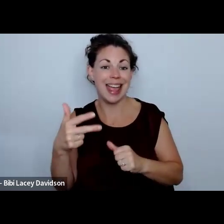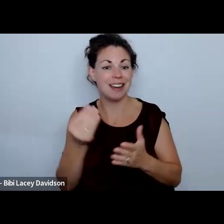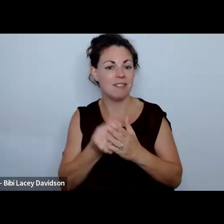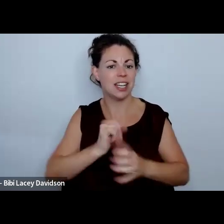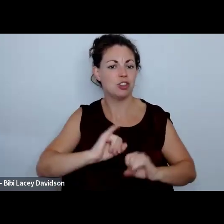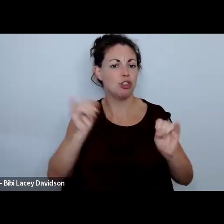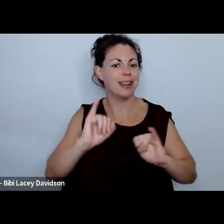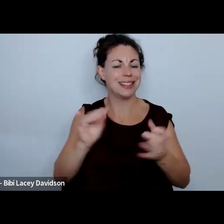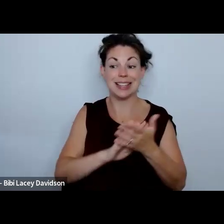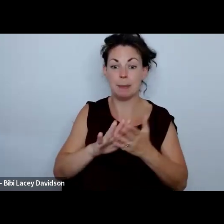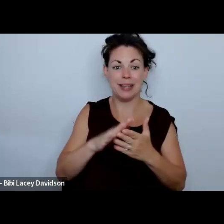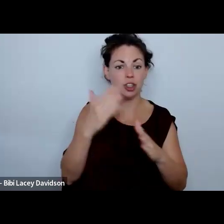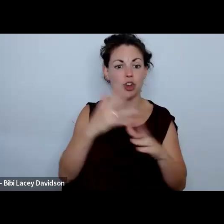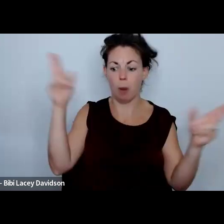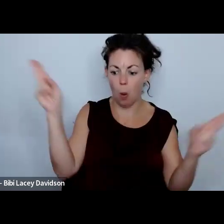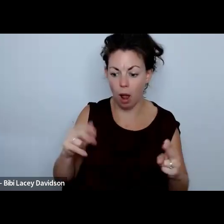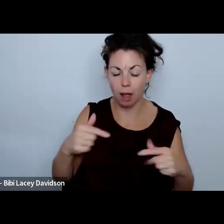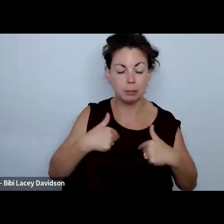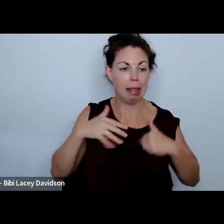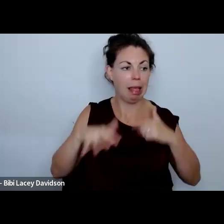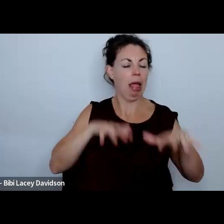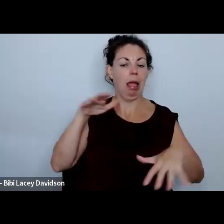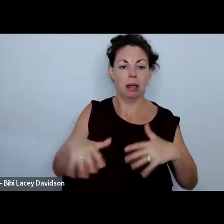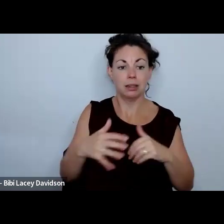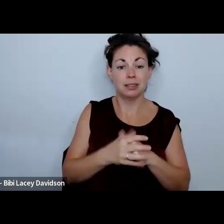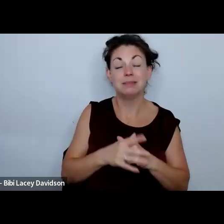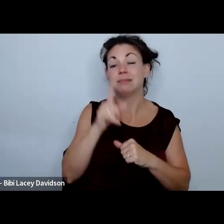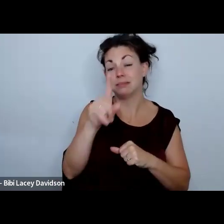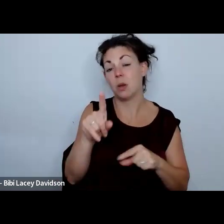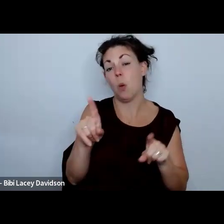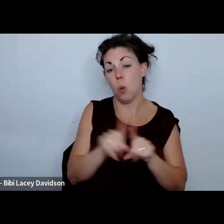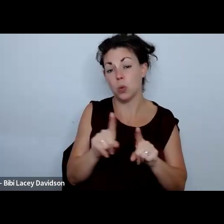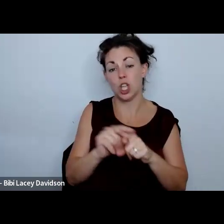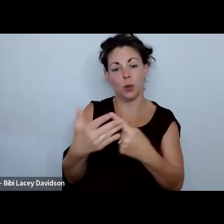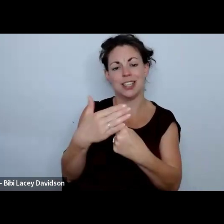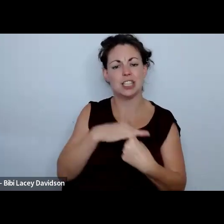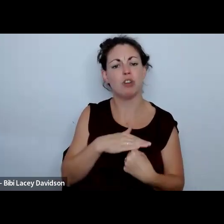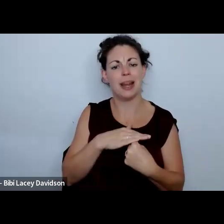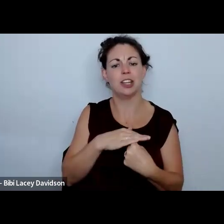my wheelchair into, and ignorance and negative attitudes about disability.